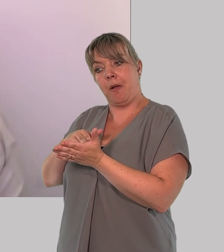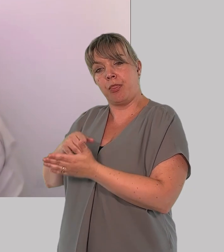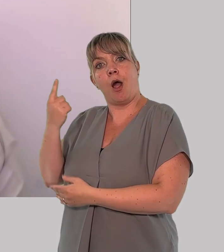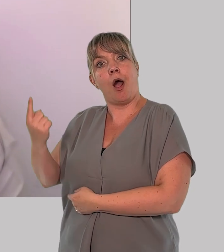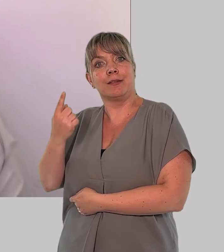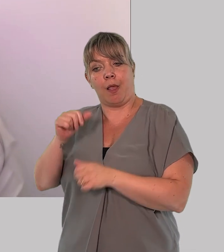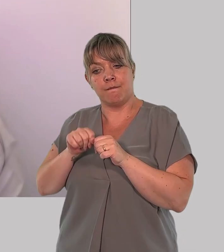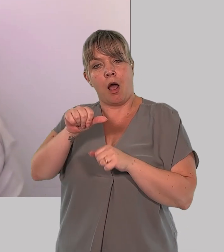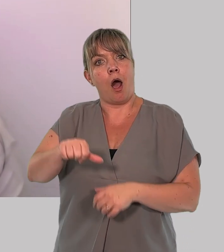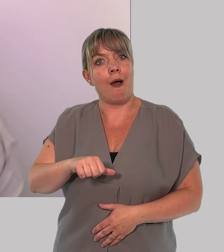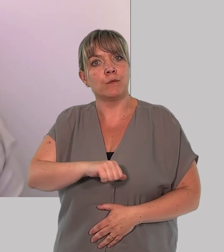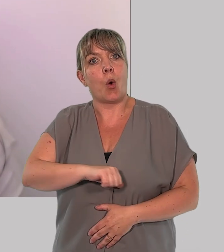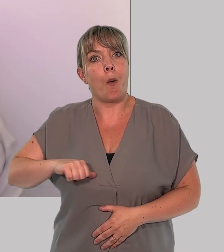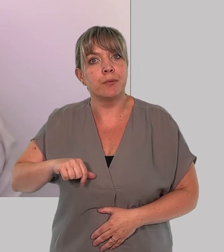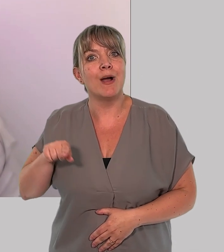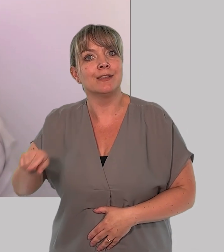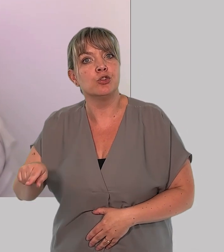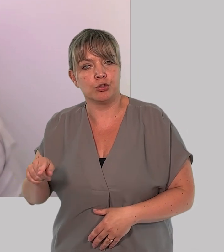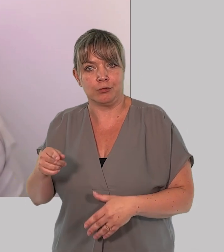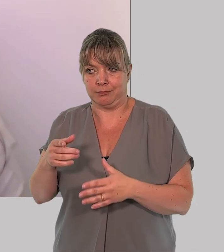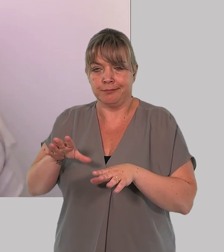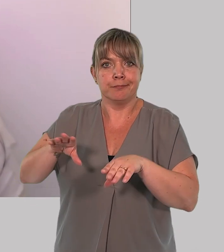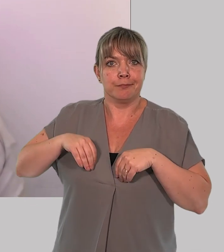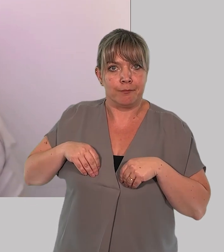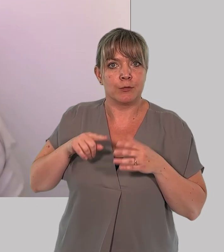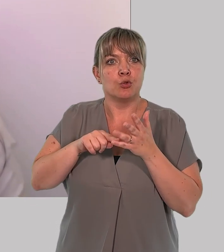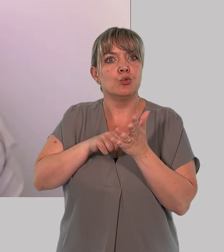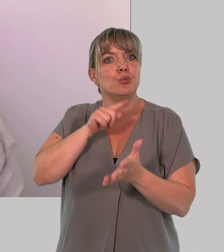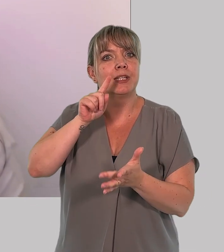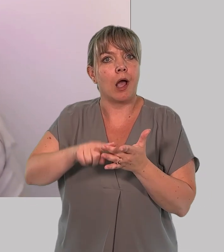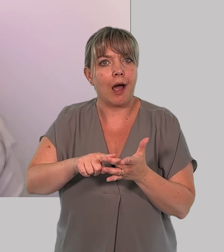Finding the needed antibiotics was challenging, and even when available my mother